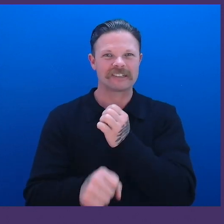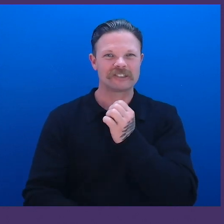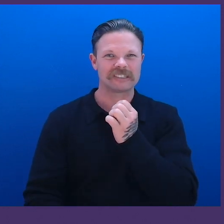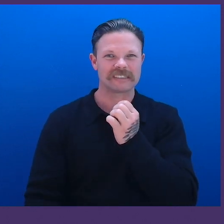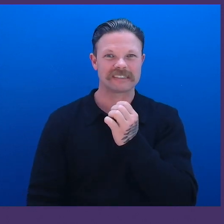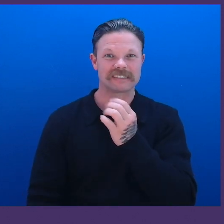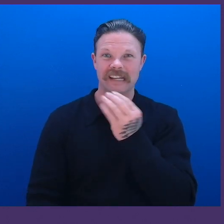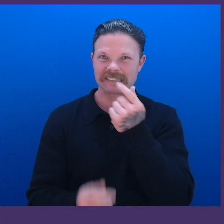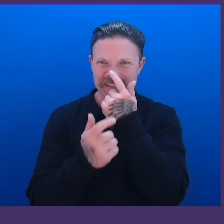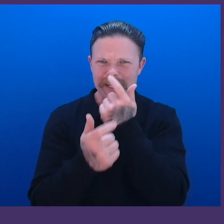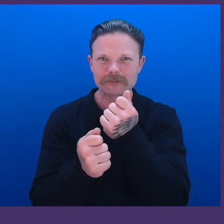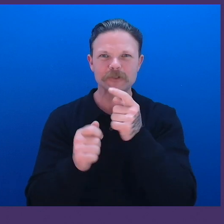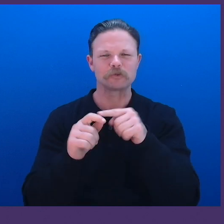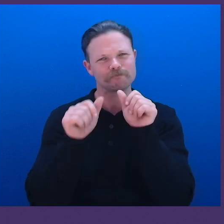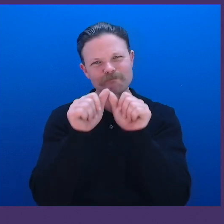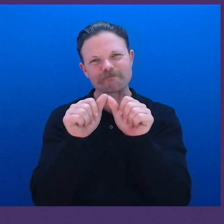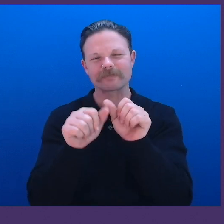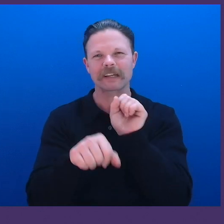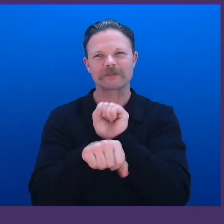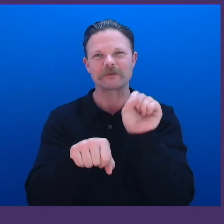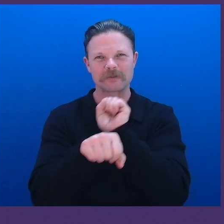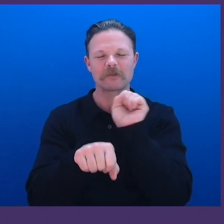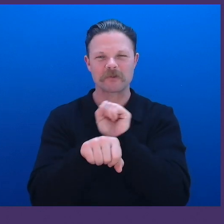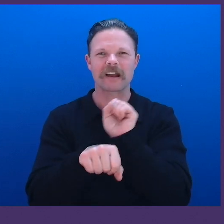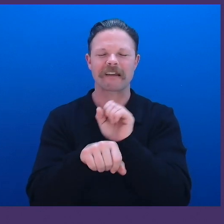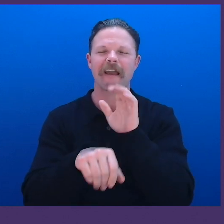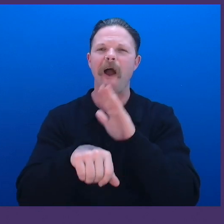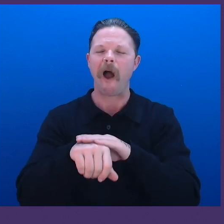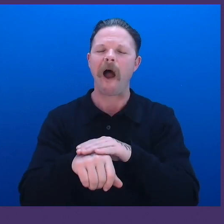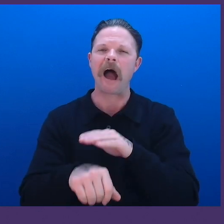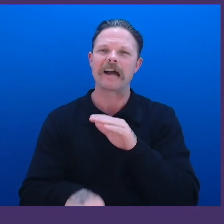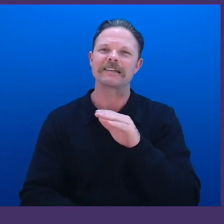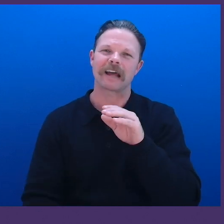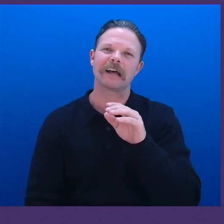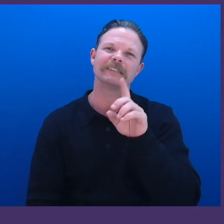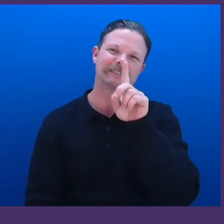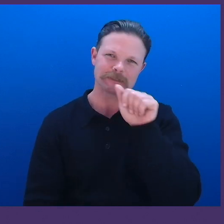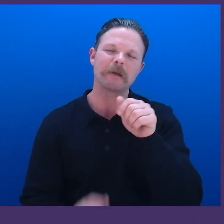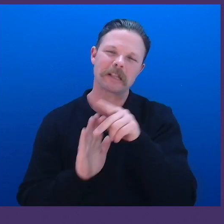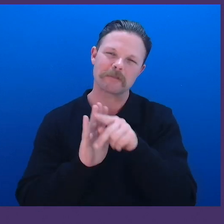to continue working on disability policies.